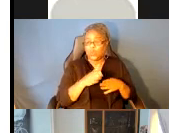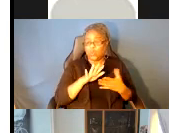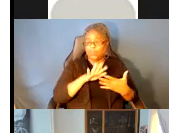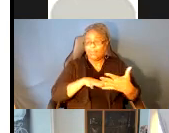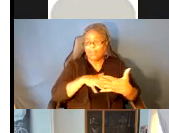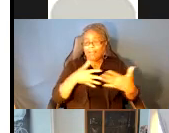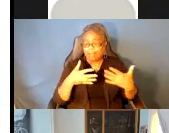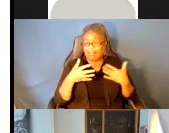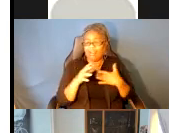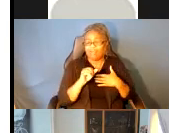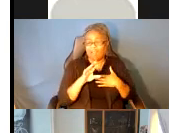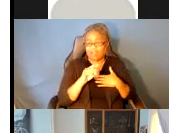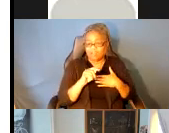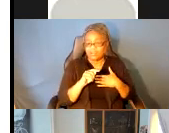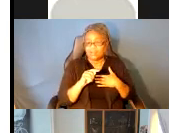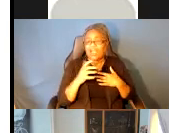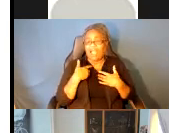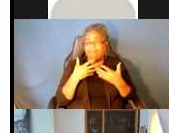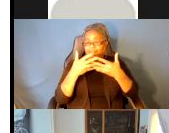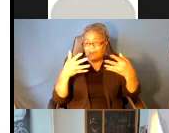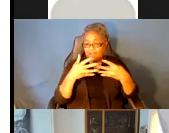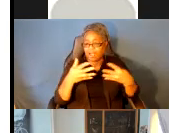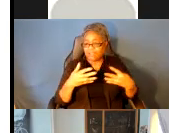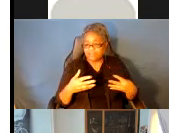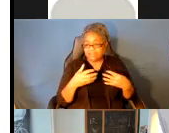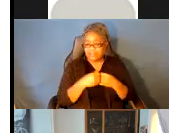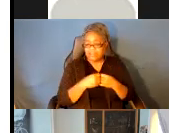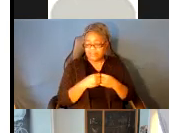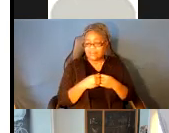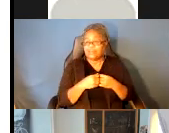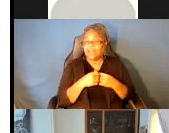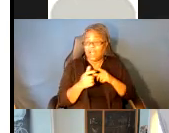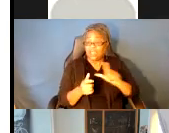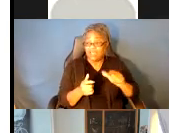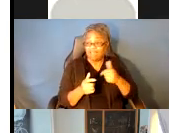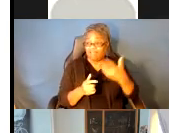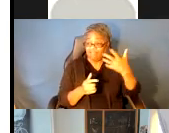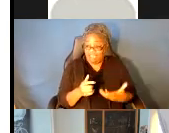made up of horizontal lines with heavier lines on the left and lighter lines on the right.